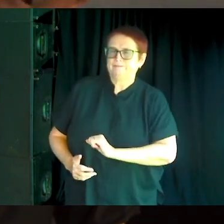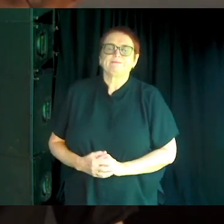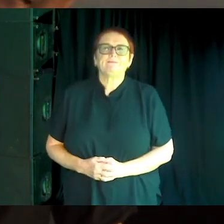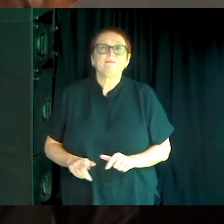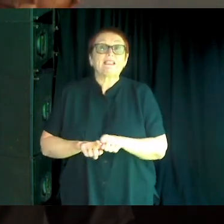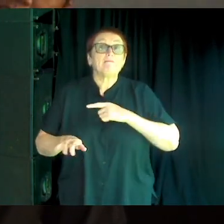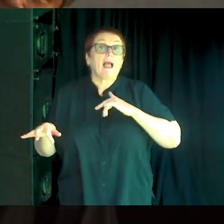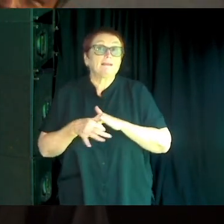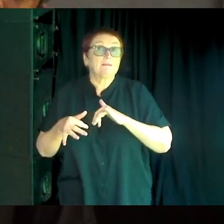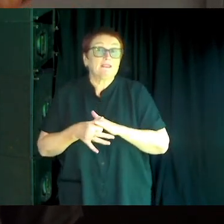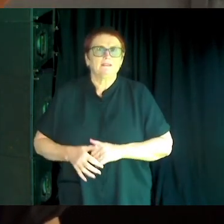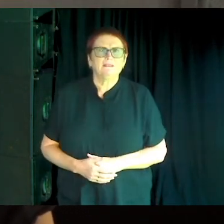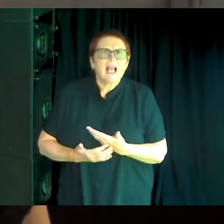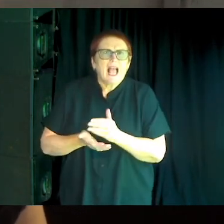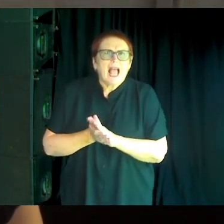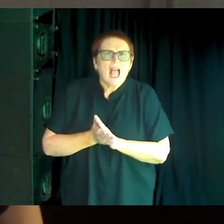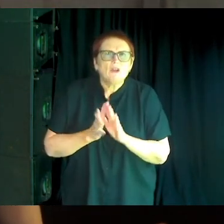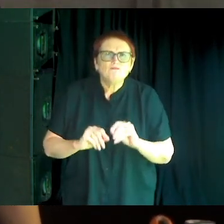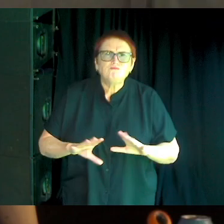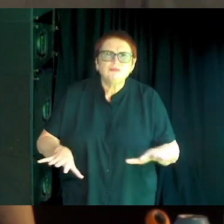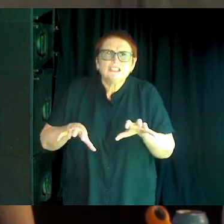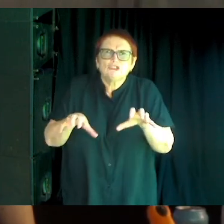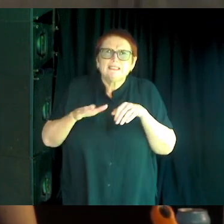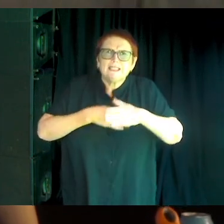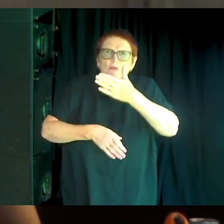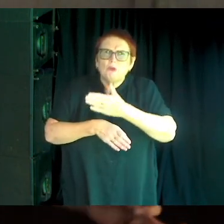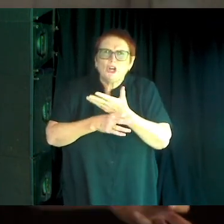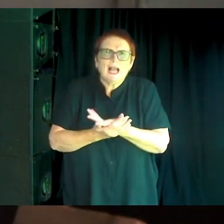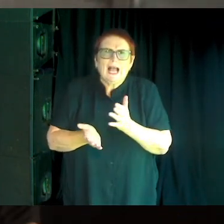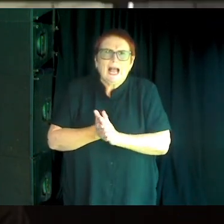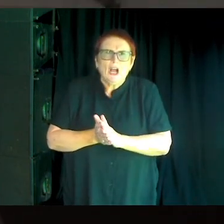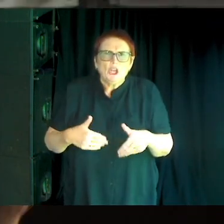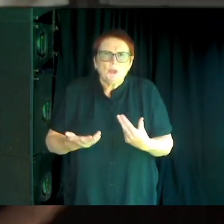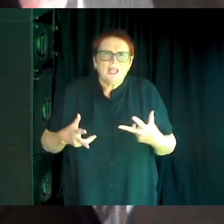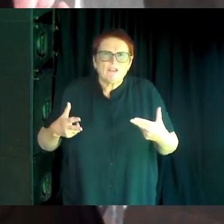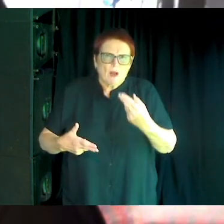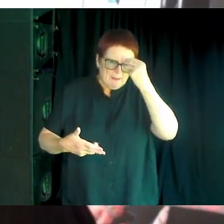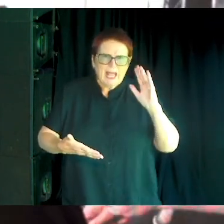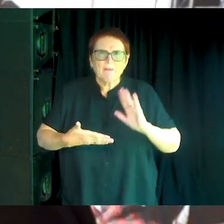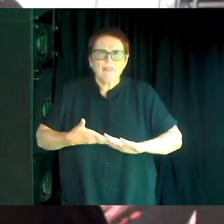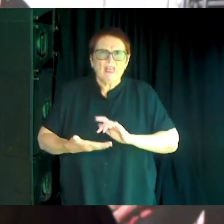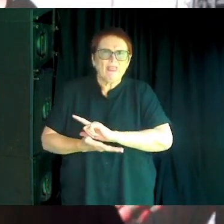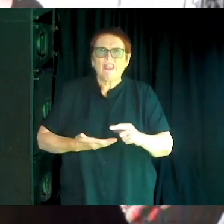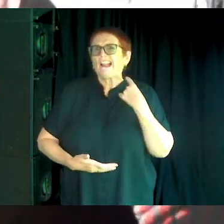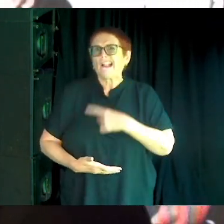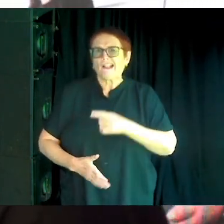you release your stress at work and at from home named your crab and then I will show you how like